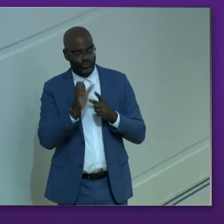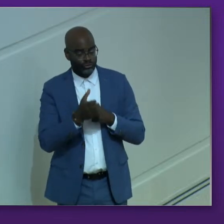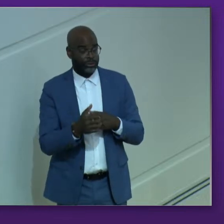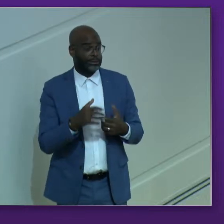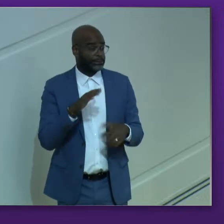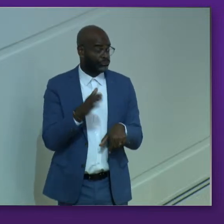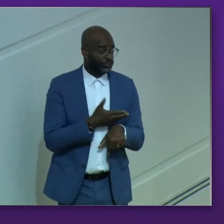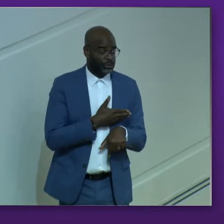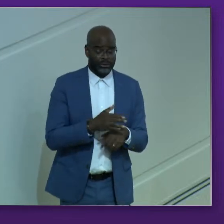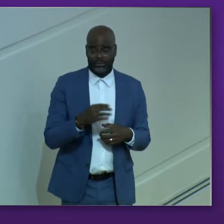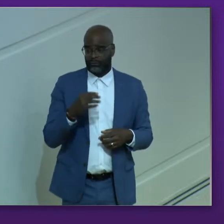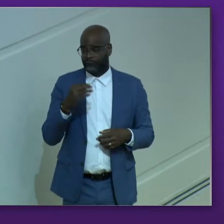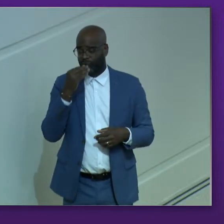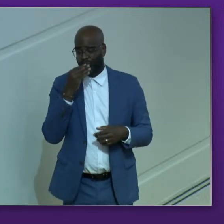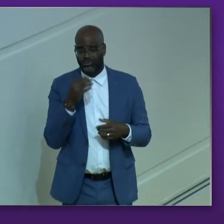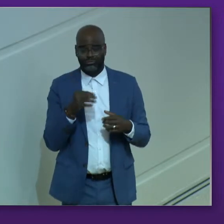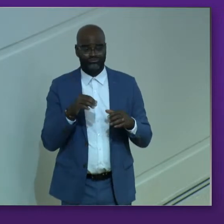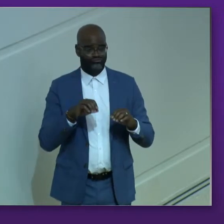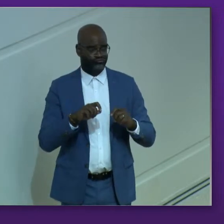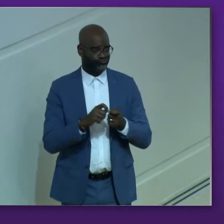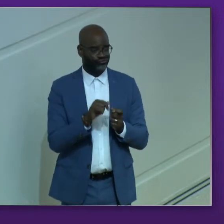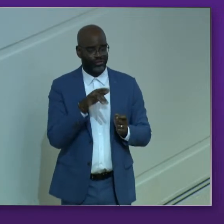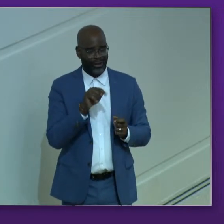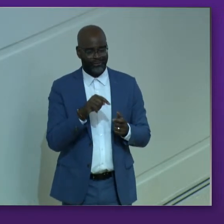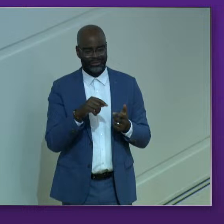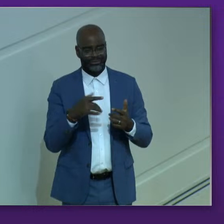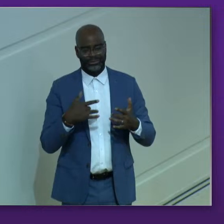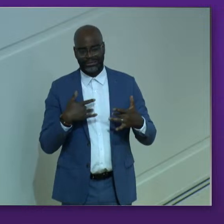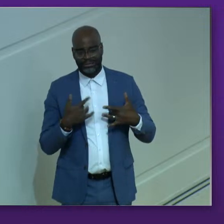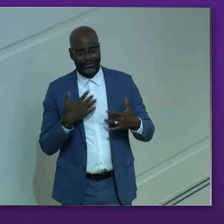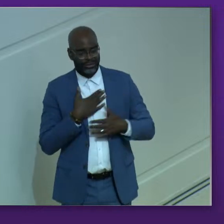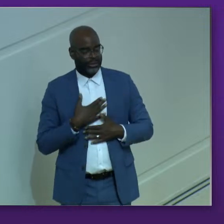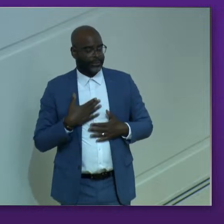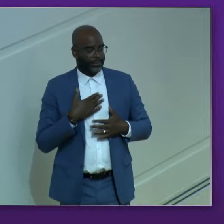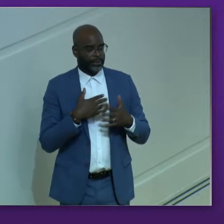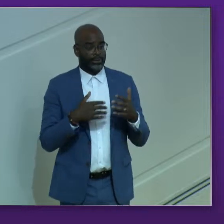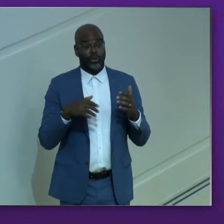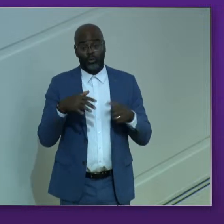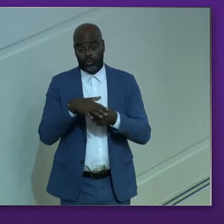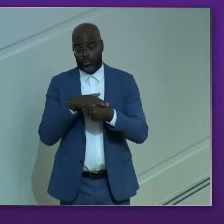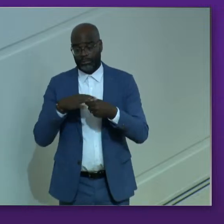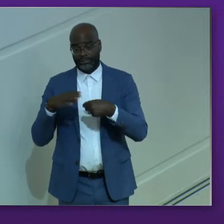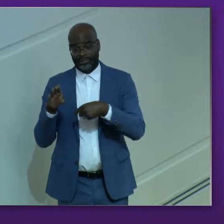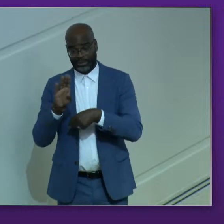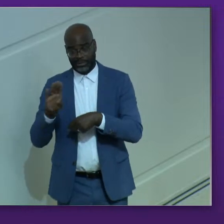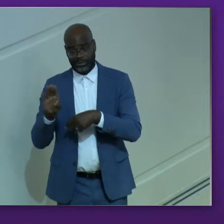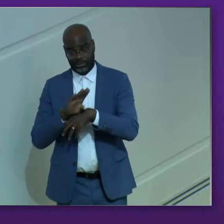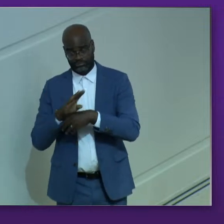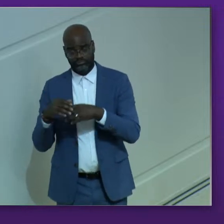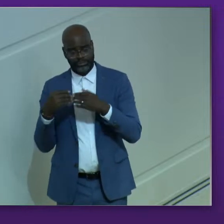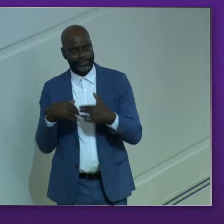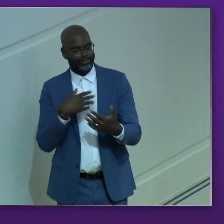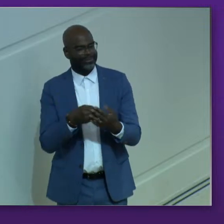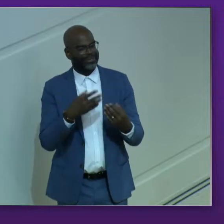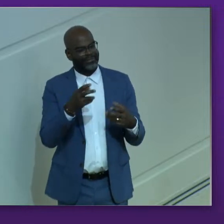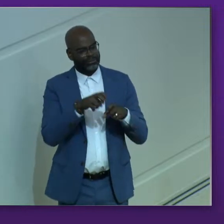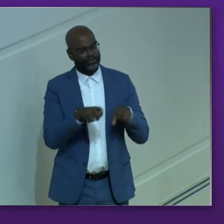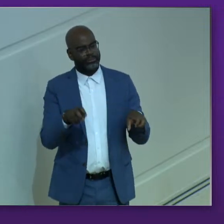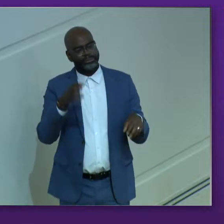[LISTING NAMES] THIS TEAM CREATED A CELEBRATING COMMUNITY BELONGING IN PARTNERSHIP EVENT. OVER 250 ATTENDEES IMMERSED